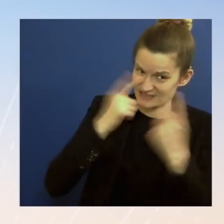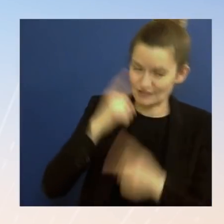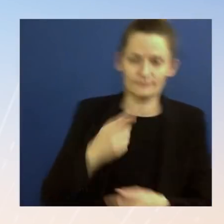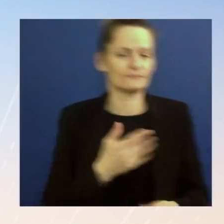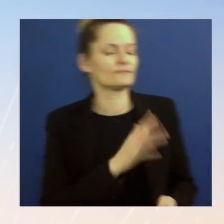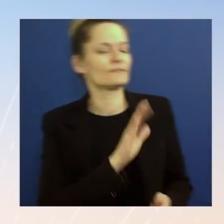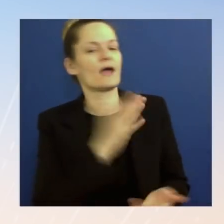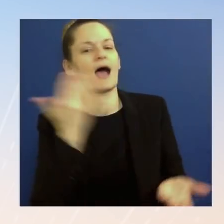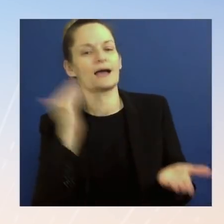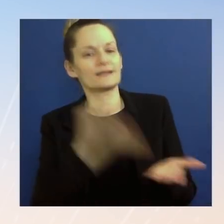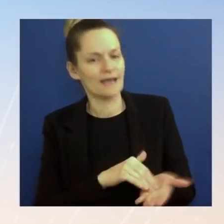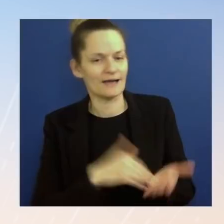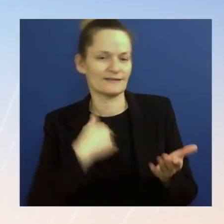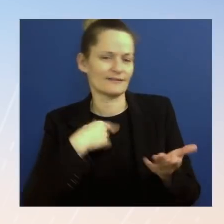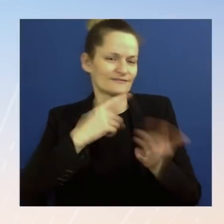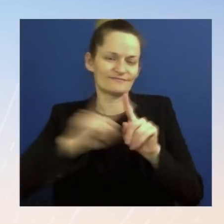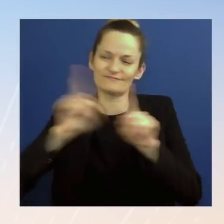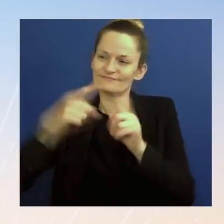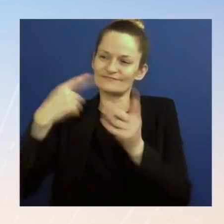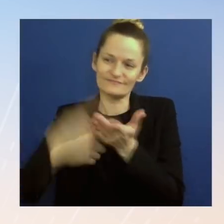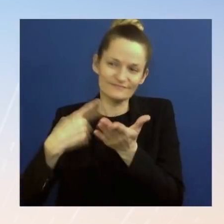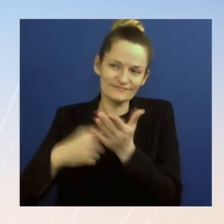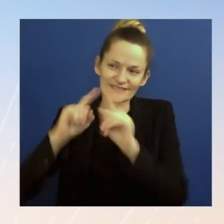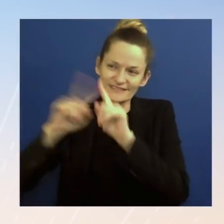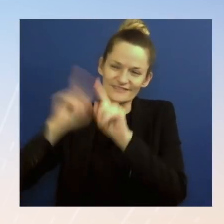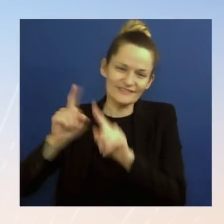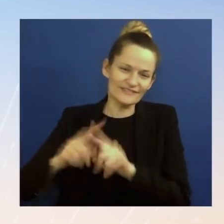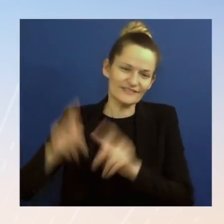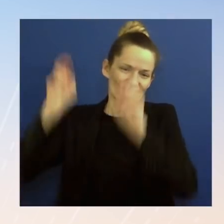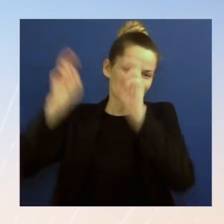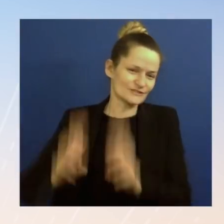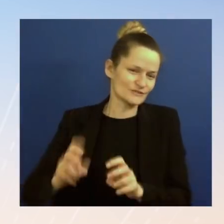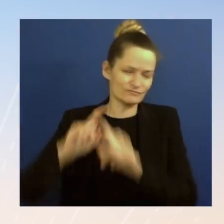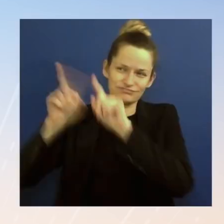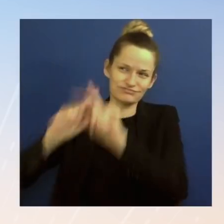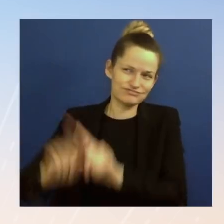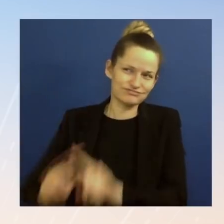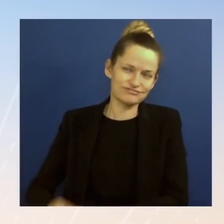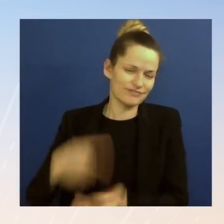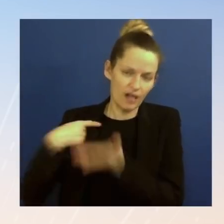This is really about supply in the global markets. But I don't have an update at this point in time. The Press: Yeah. And as a follow-up,